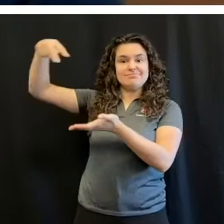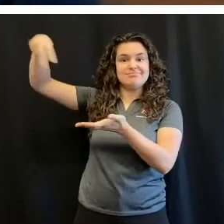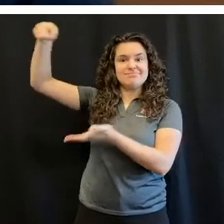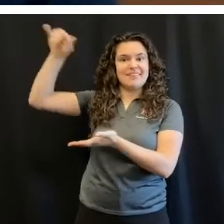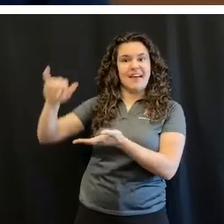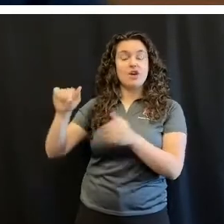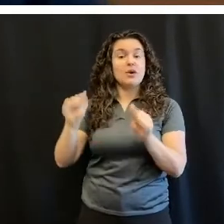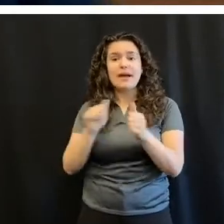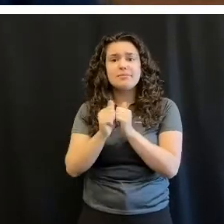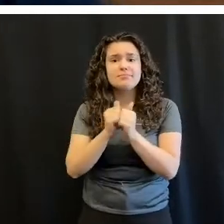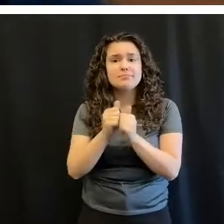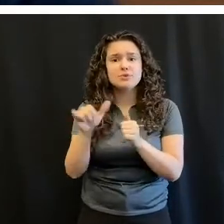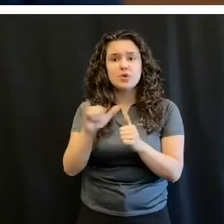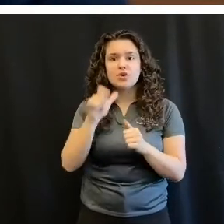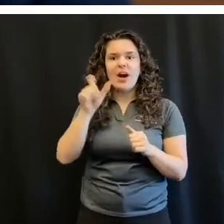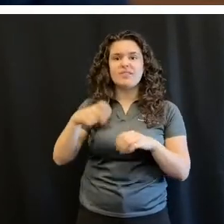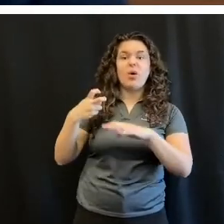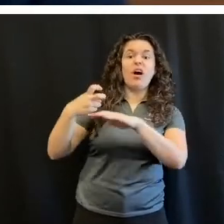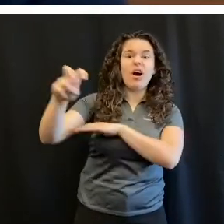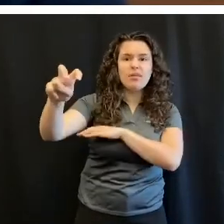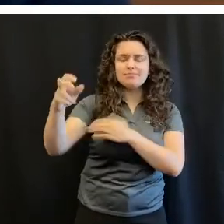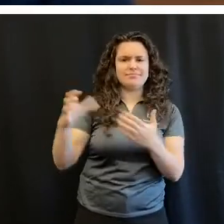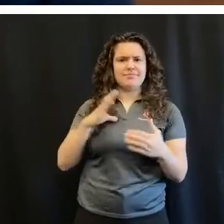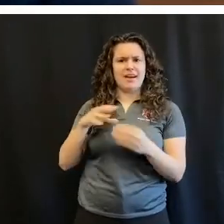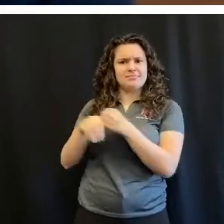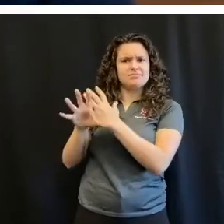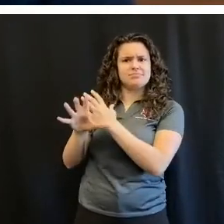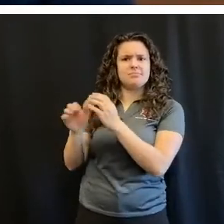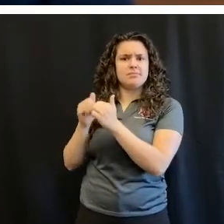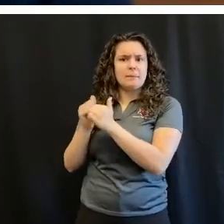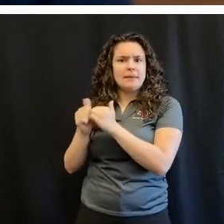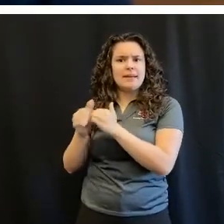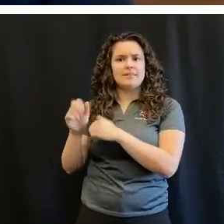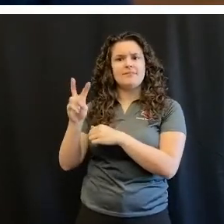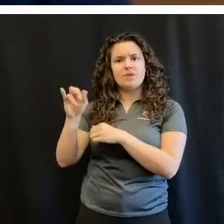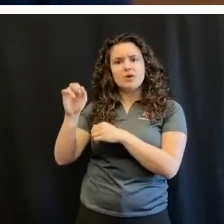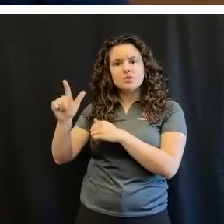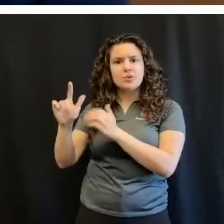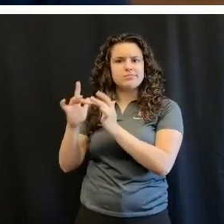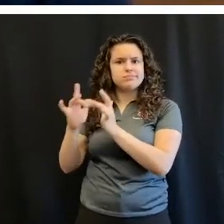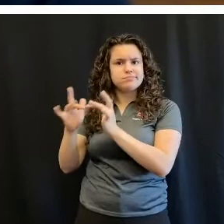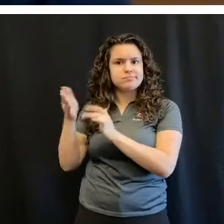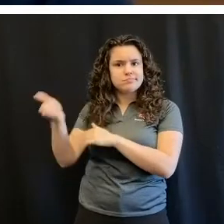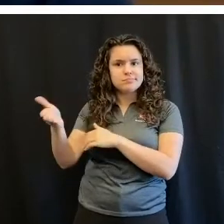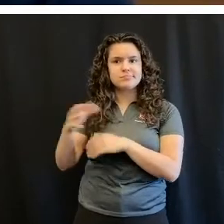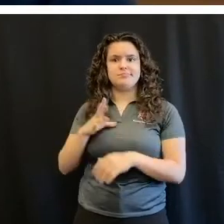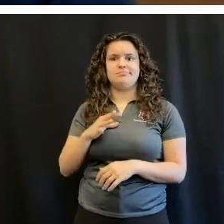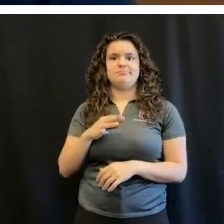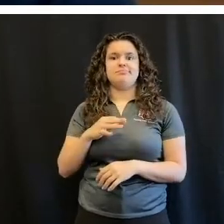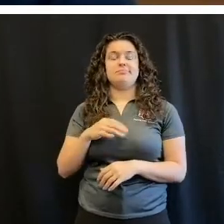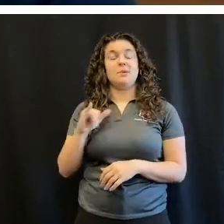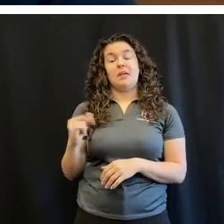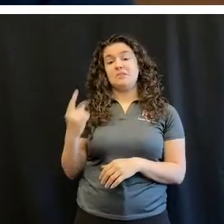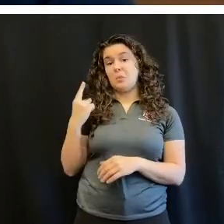They can compete virtually. So, that's one in virtual robotics.